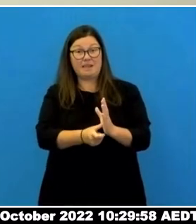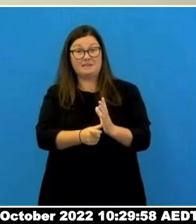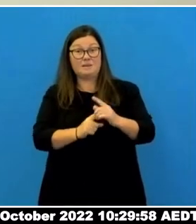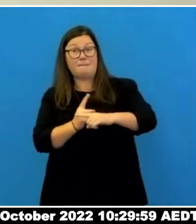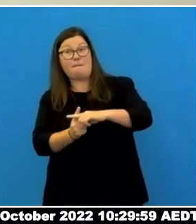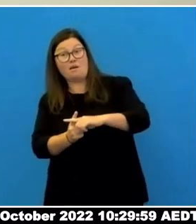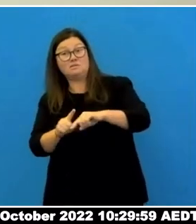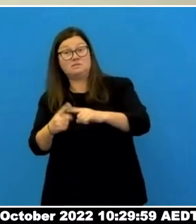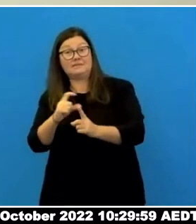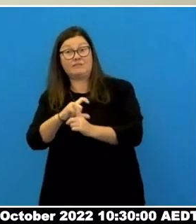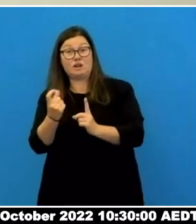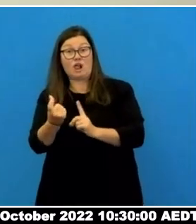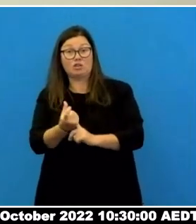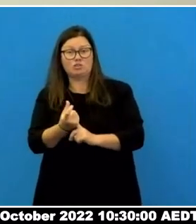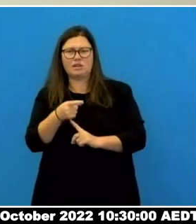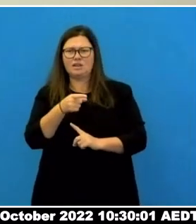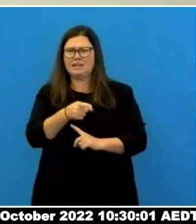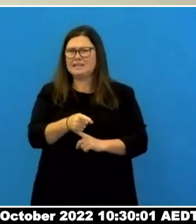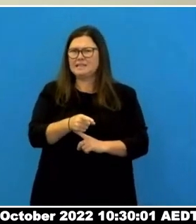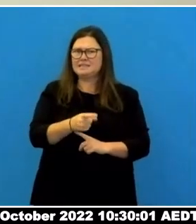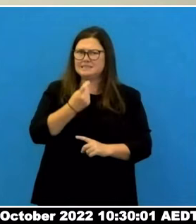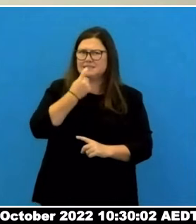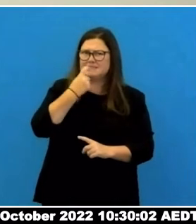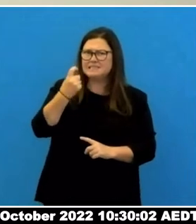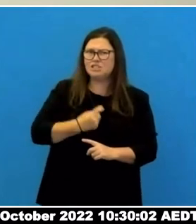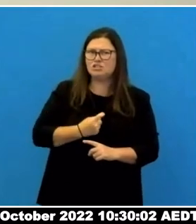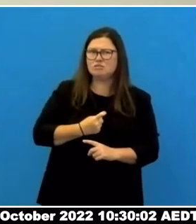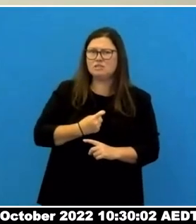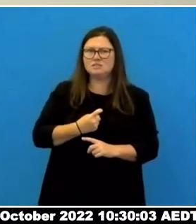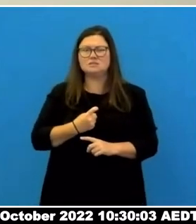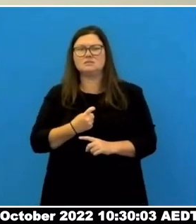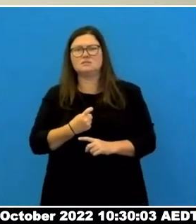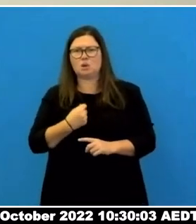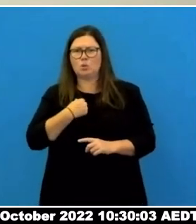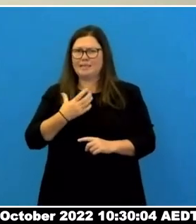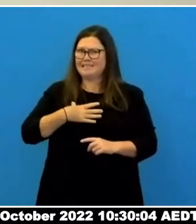and remains a serious concern and challenge and that needs to be addressed,